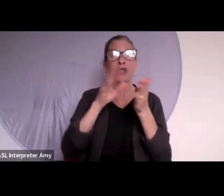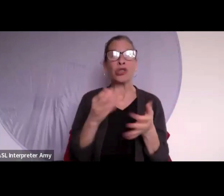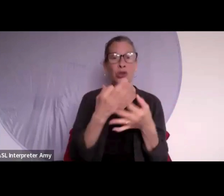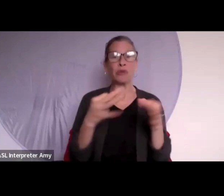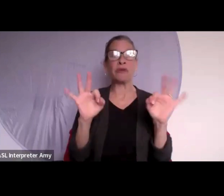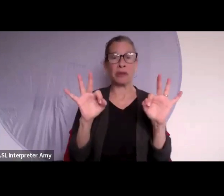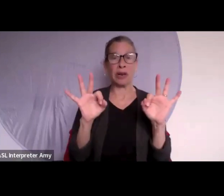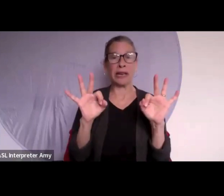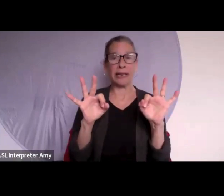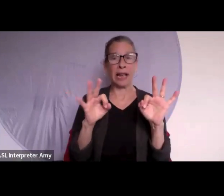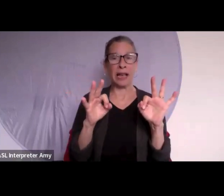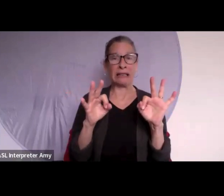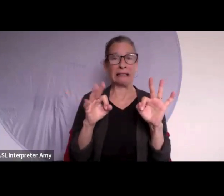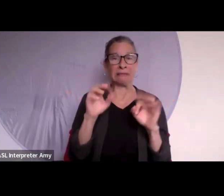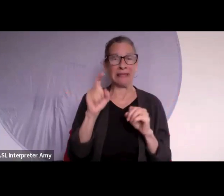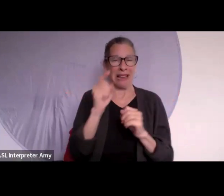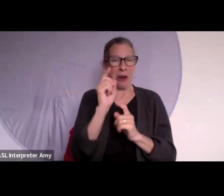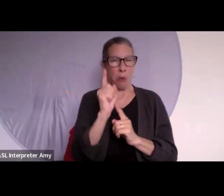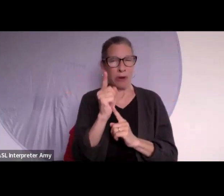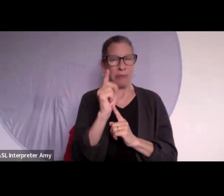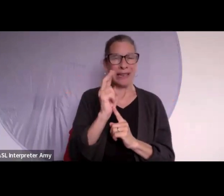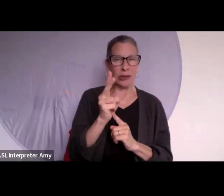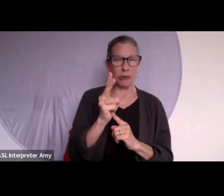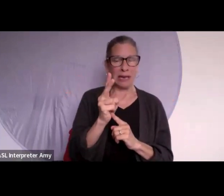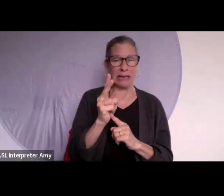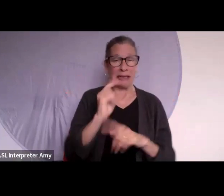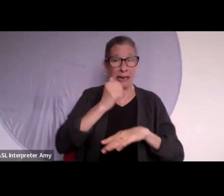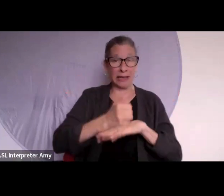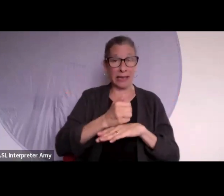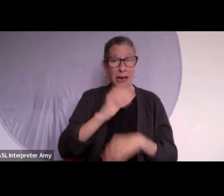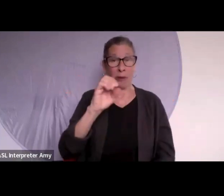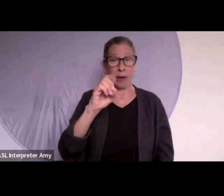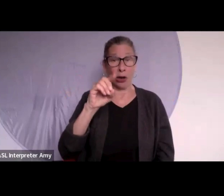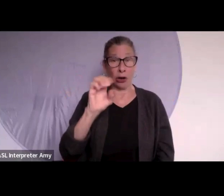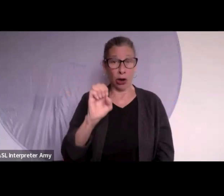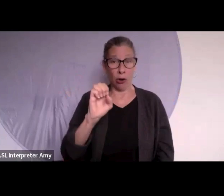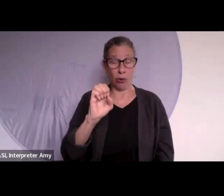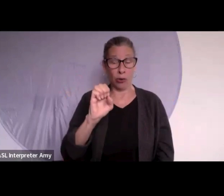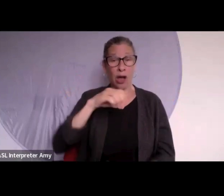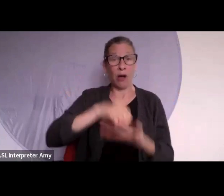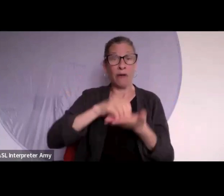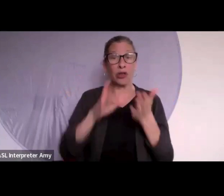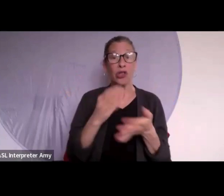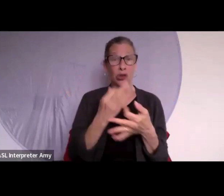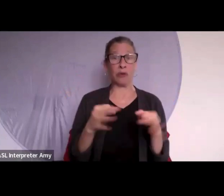few minutes till we finish our amount the next session too. So give me a couple of hours. And students free will give free